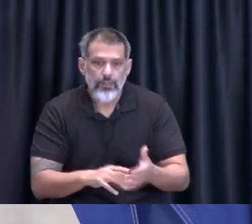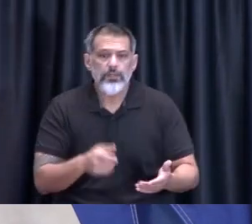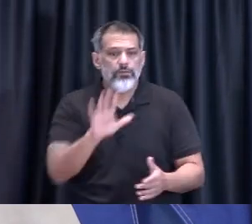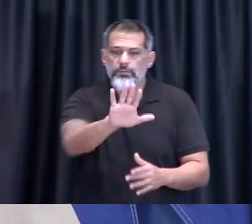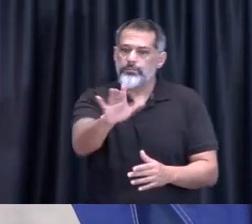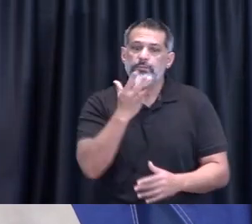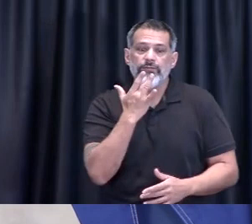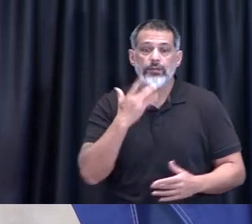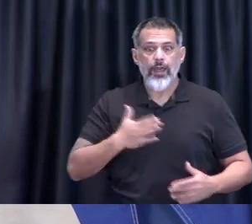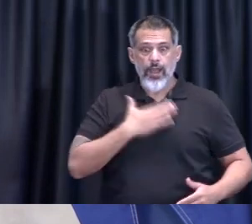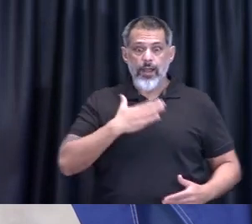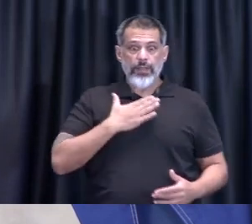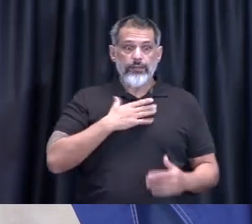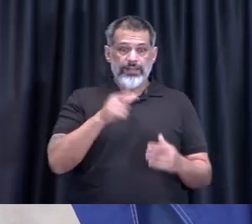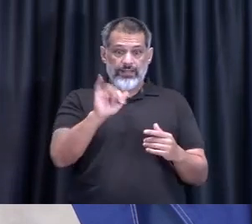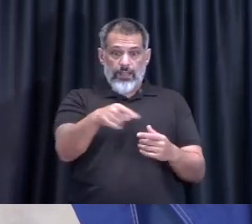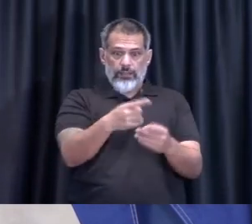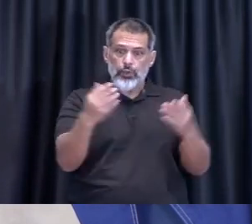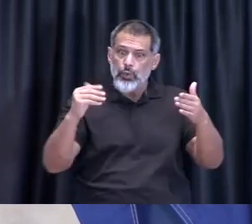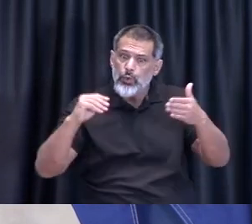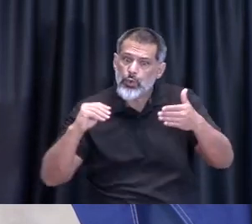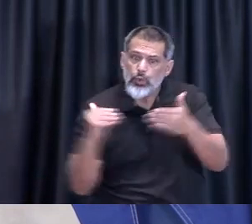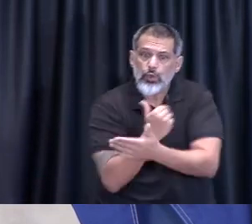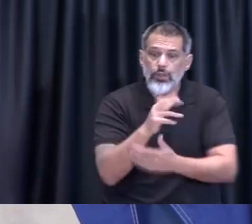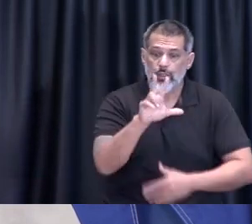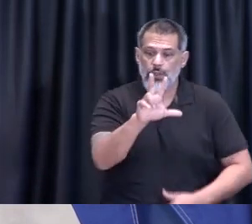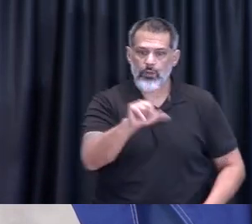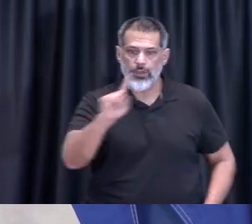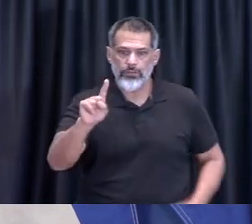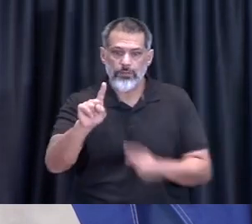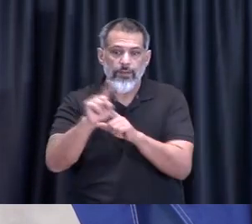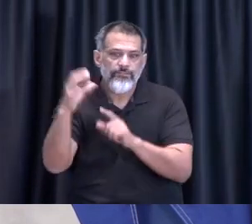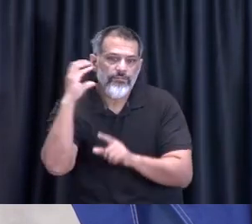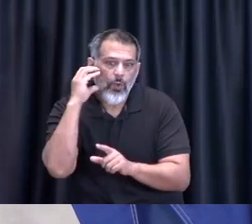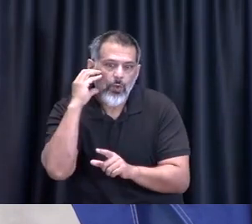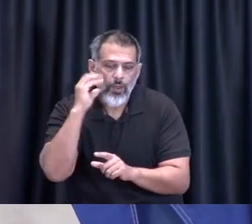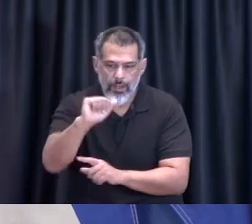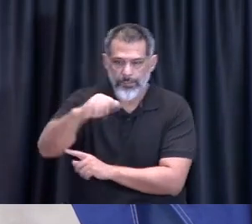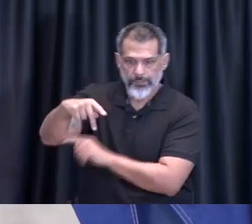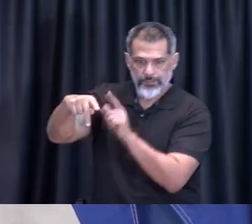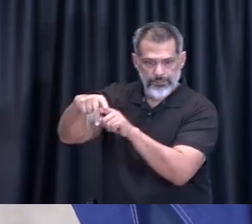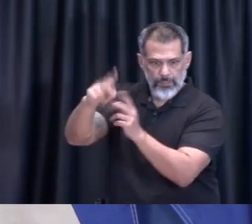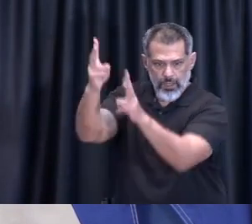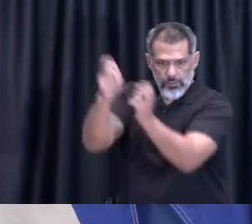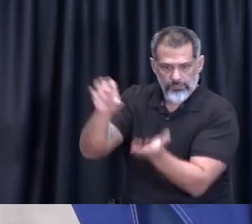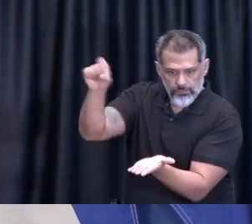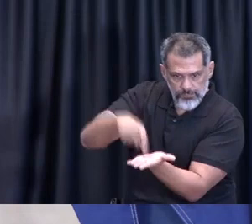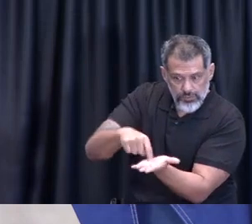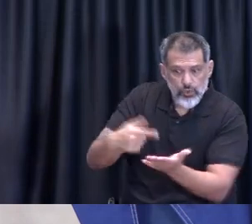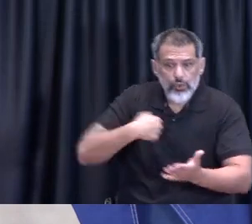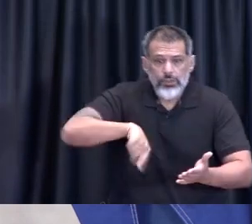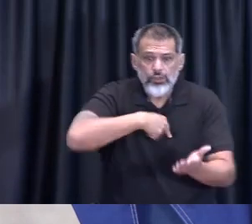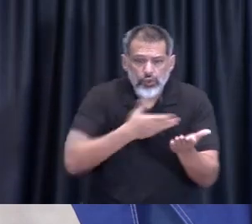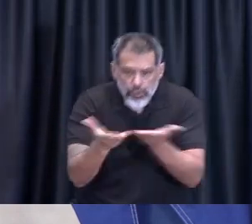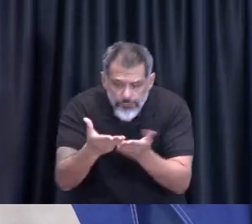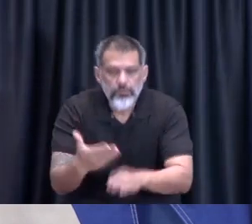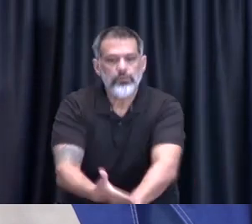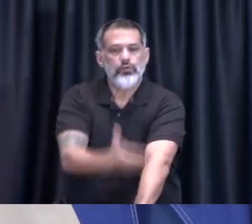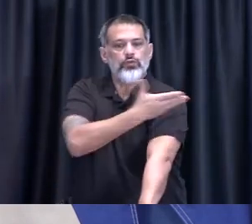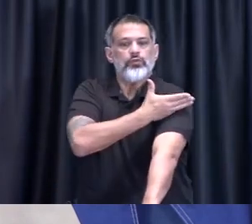of the 311 Toronto mobile app, part of our improved 311 Toronto service experience. It now makes it even easier to access